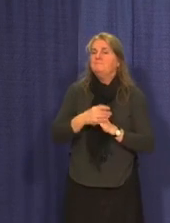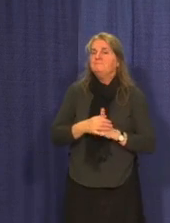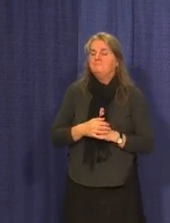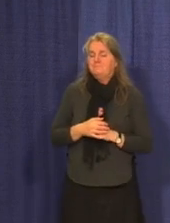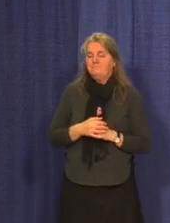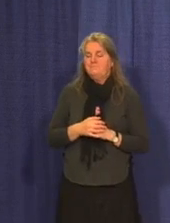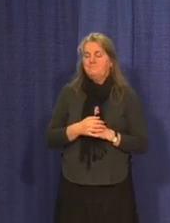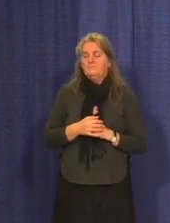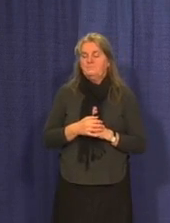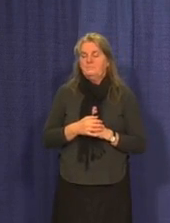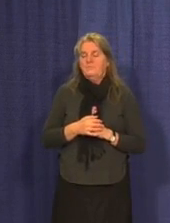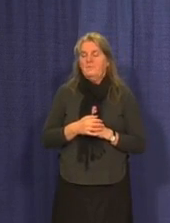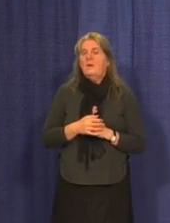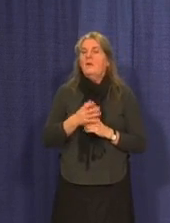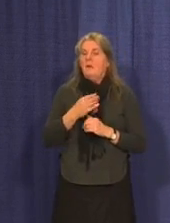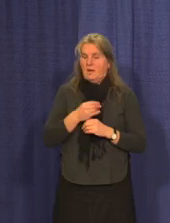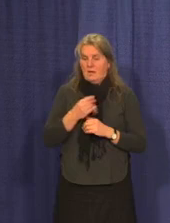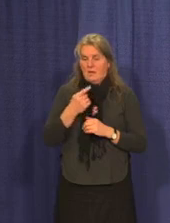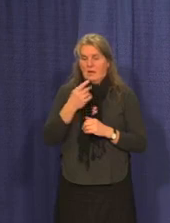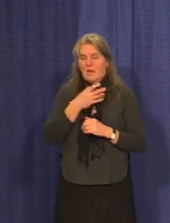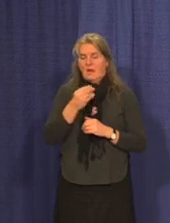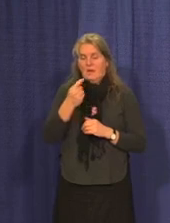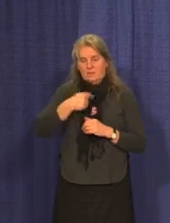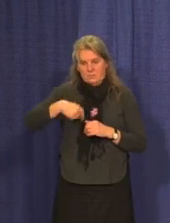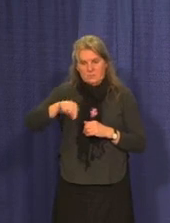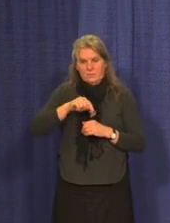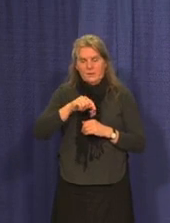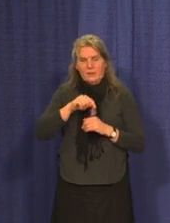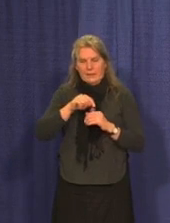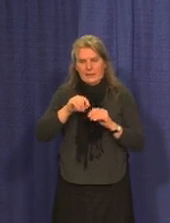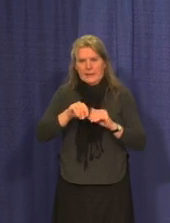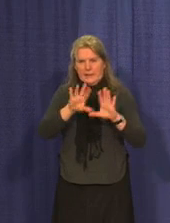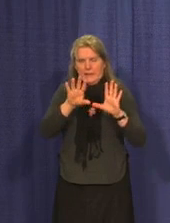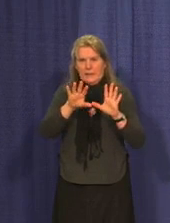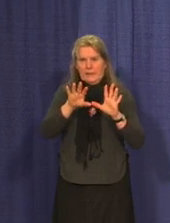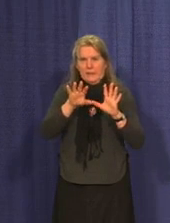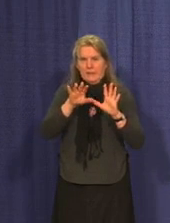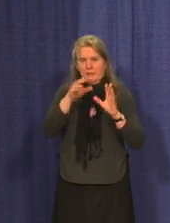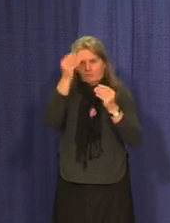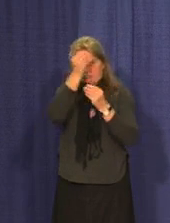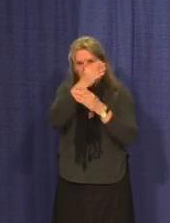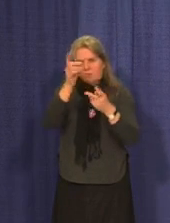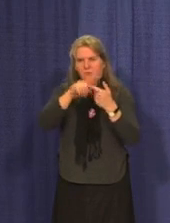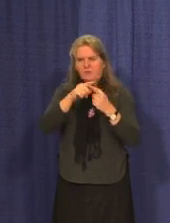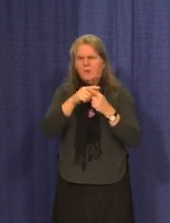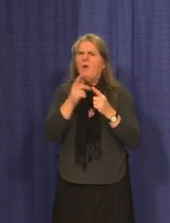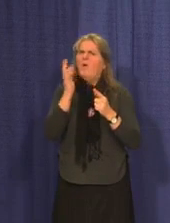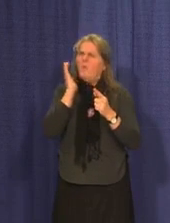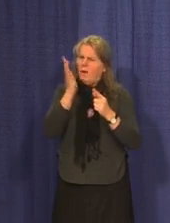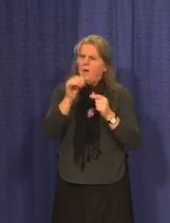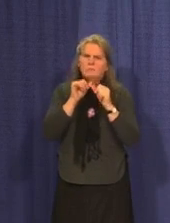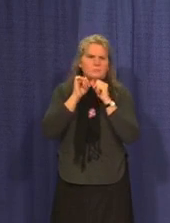Again, it is an important question. One that we need to maintain transparency and eight